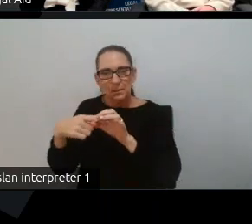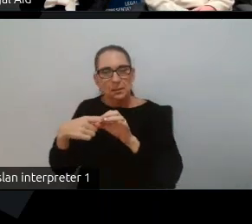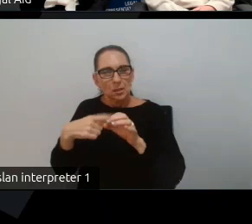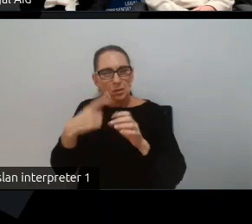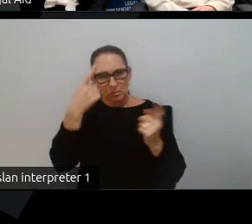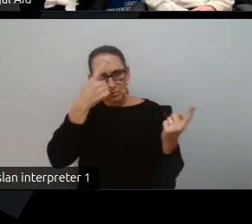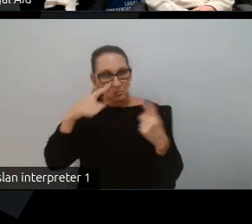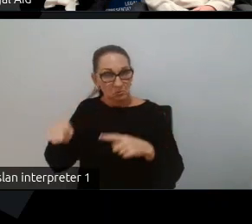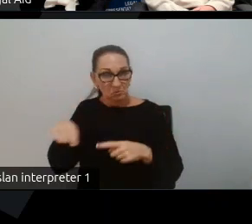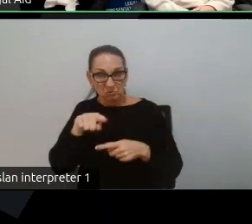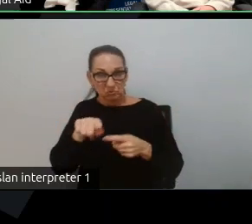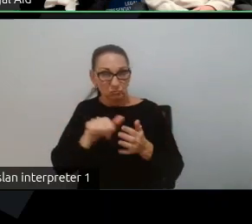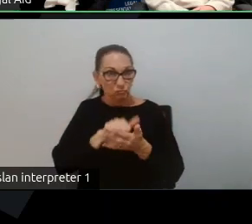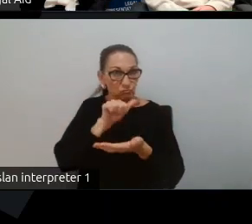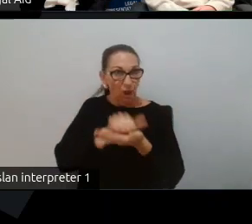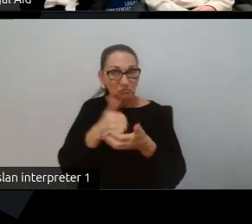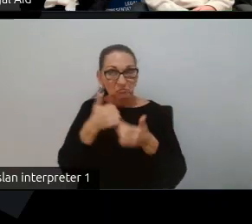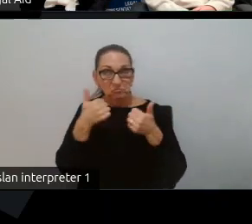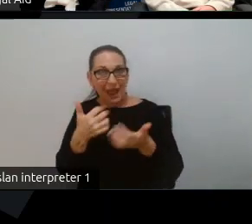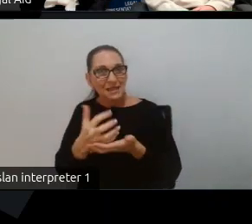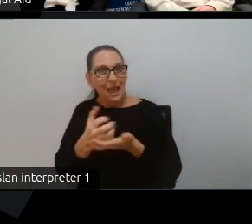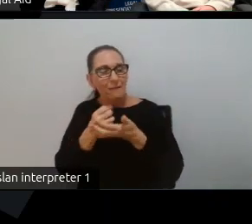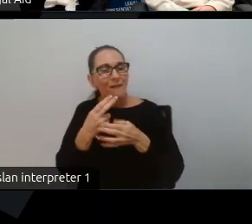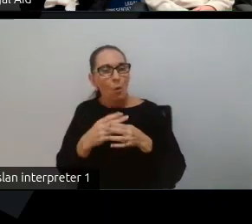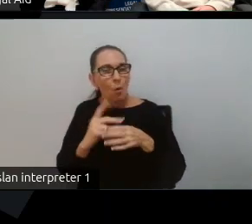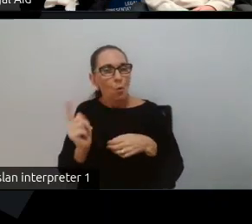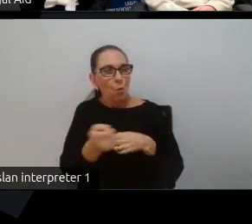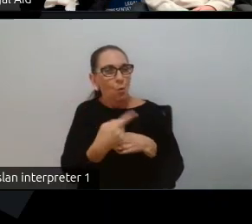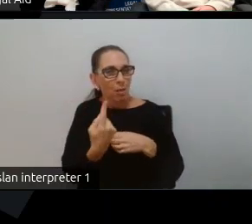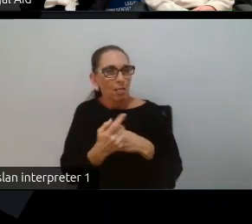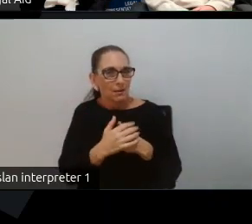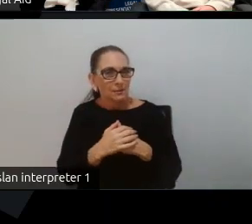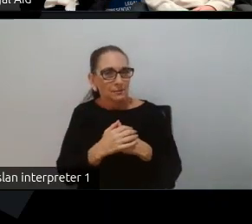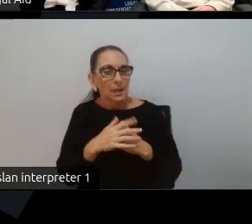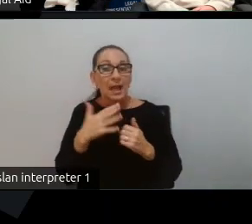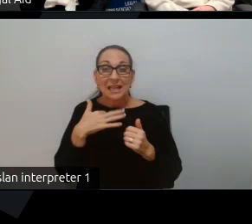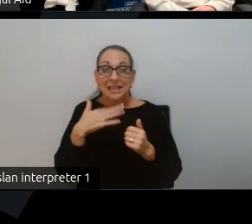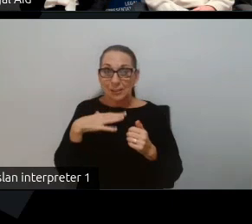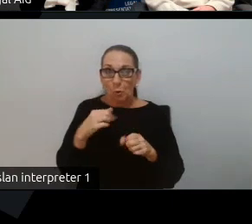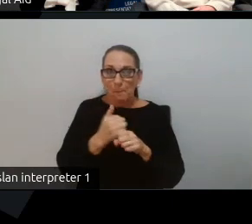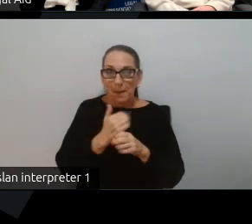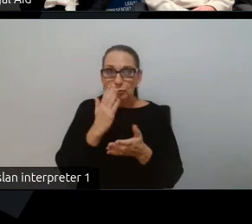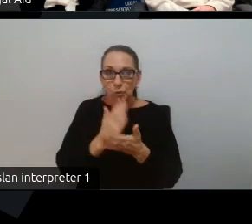everyone's safe. And what we're really looking for there is to make sure that everyone who attends a